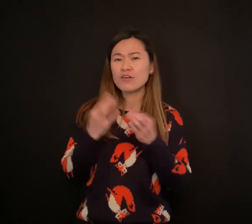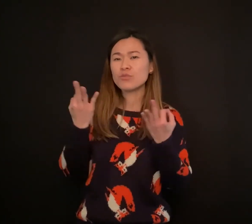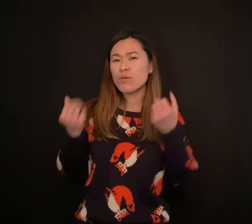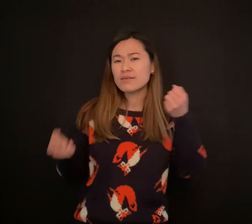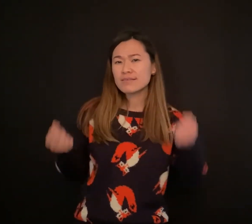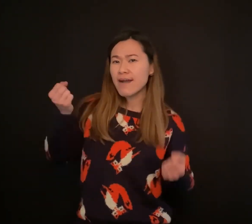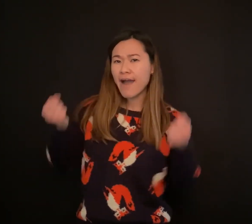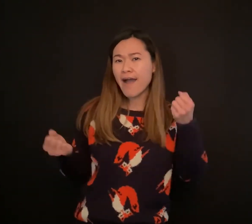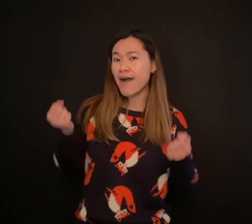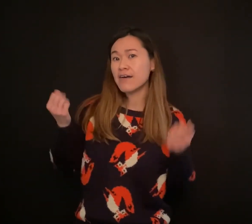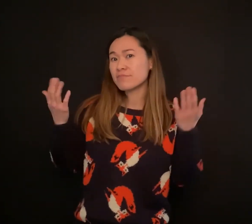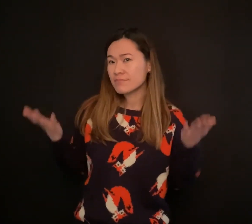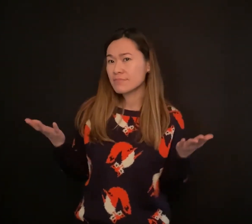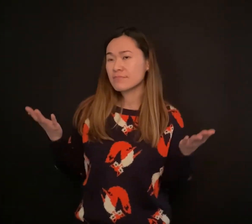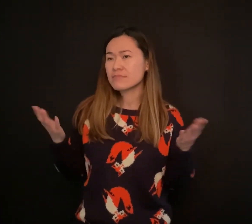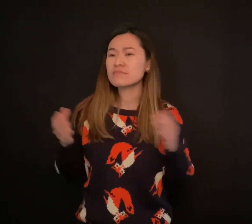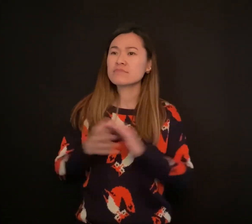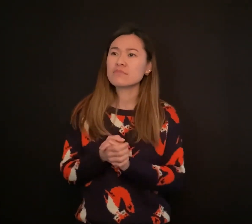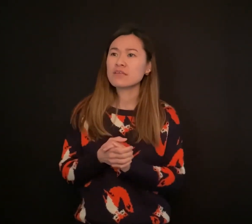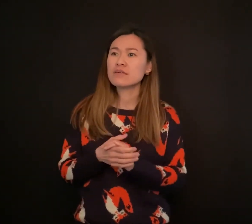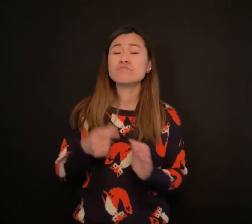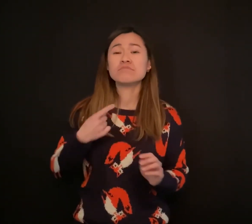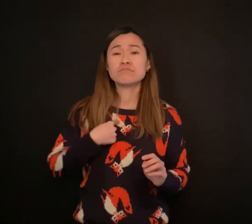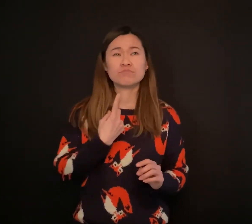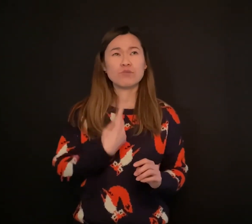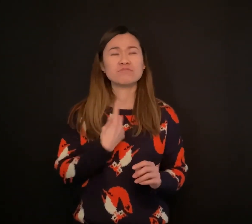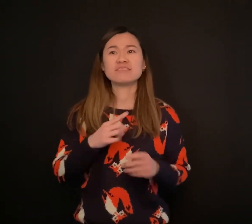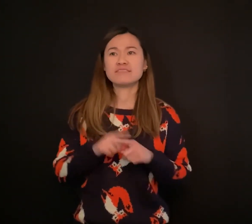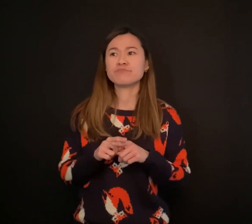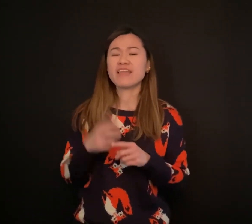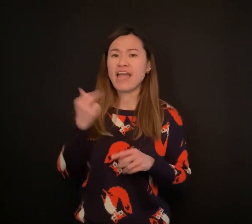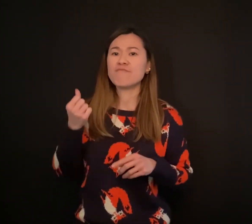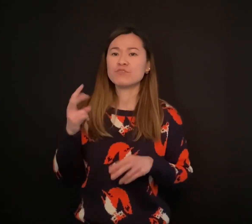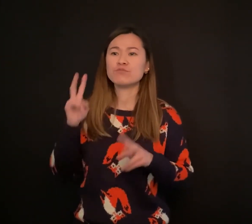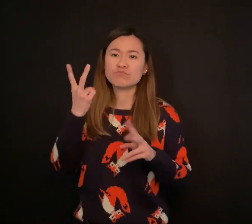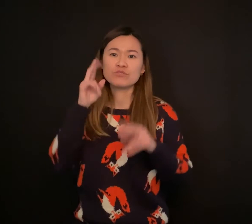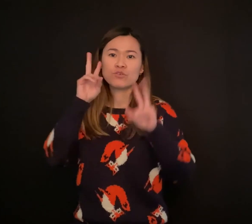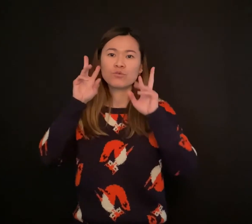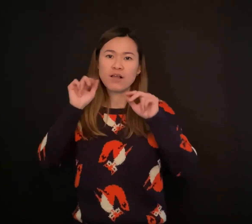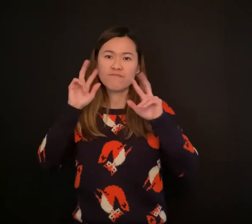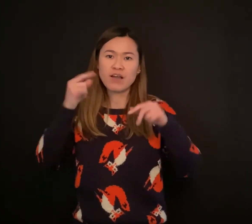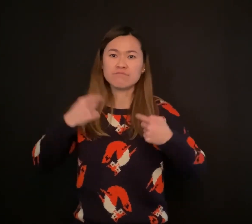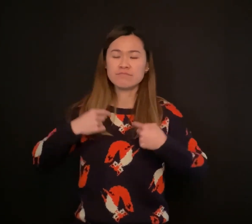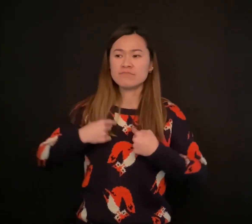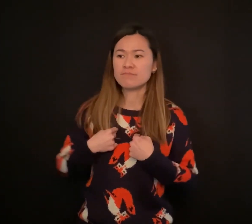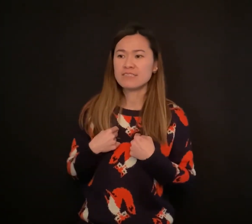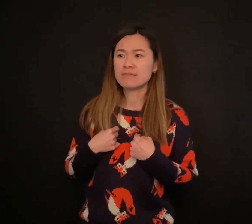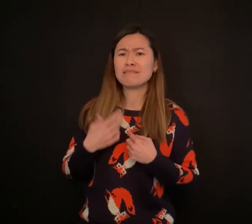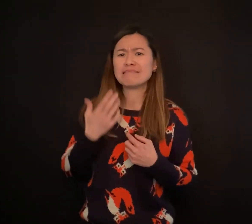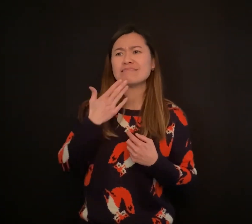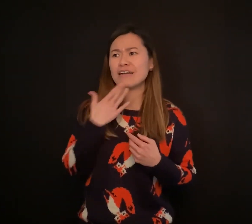is the lack of cars driving. So personally, I have people that look after me